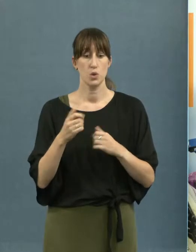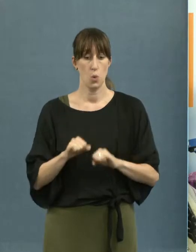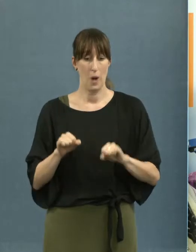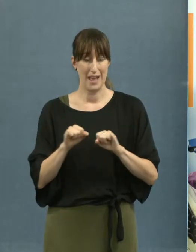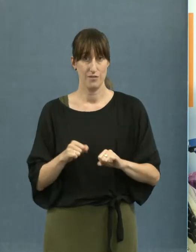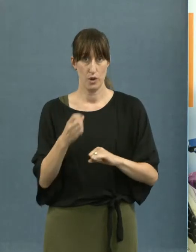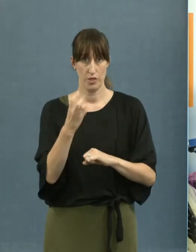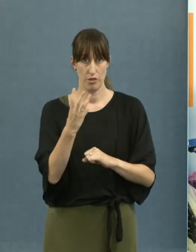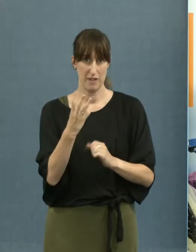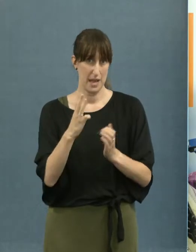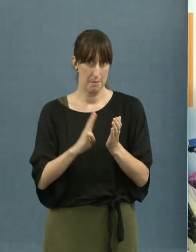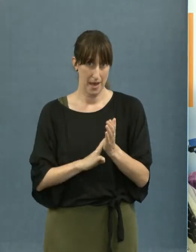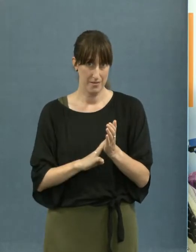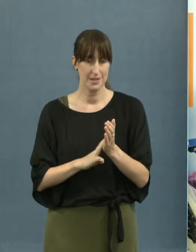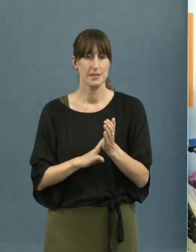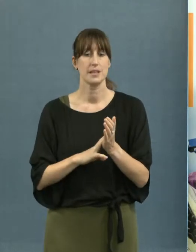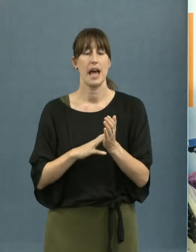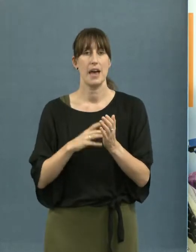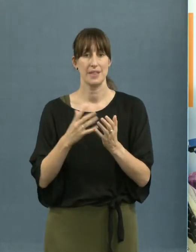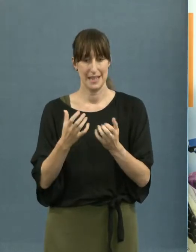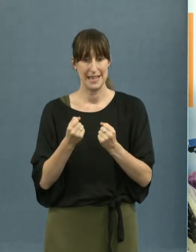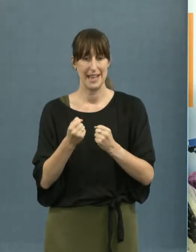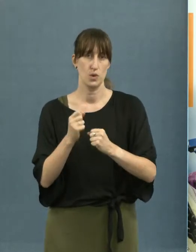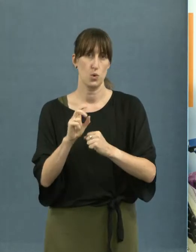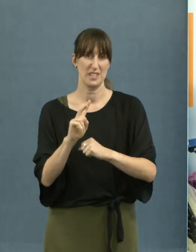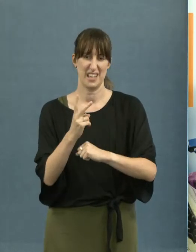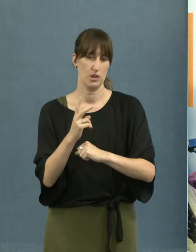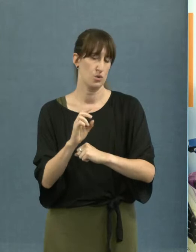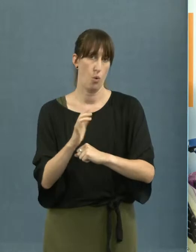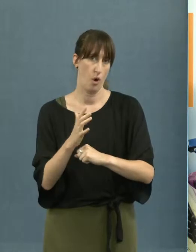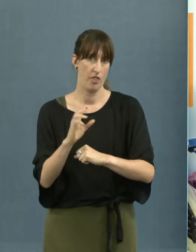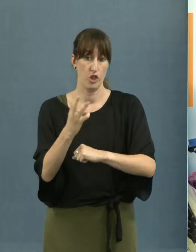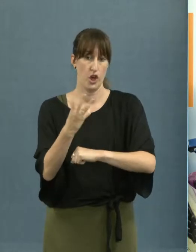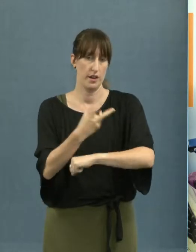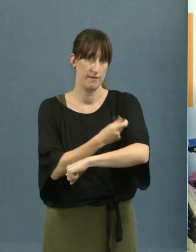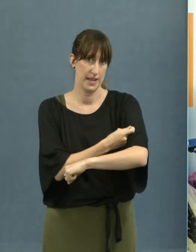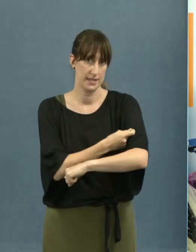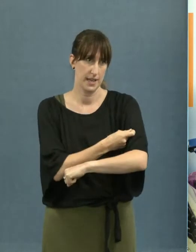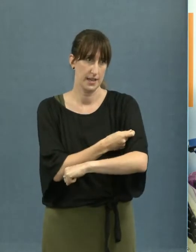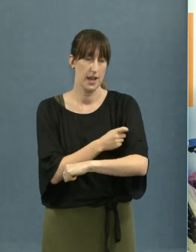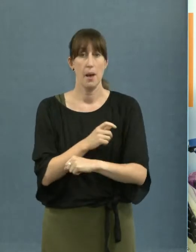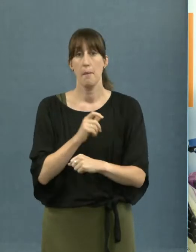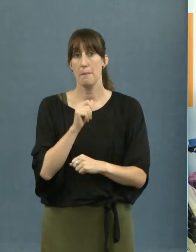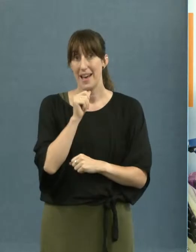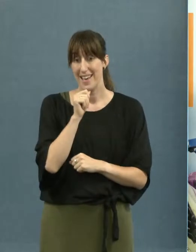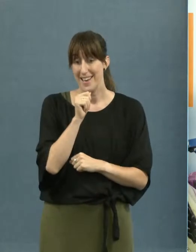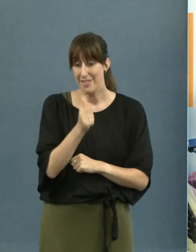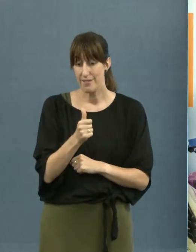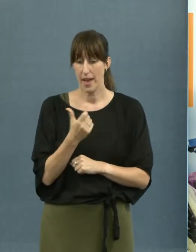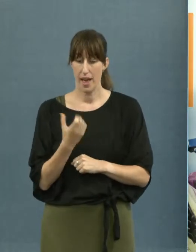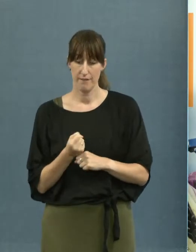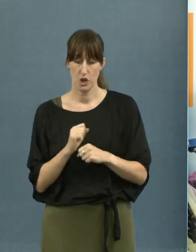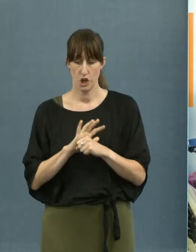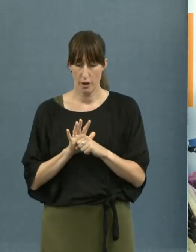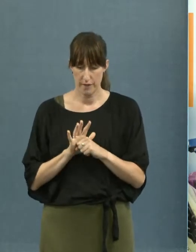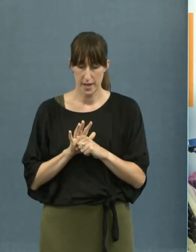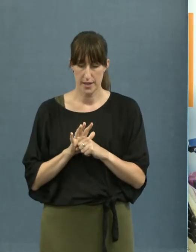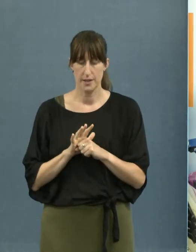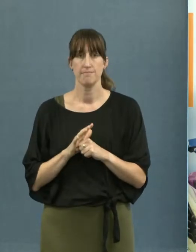Yes. ...can you kind of explain why that advice is and what the